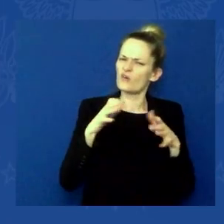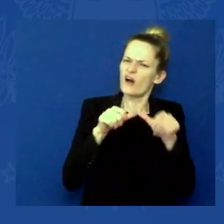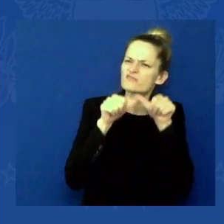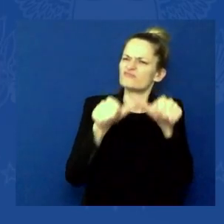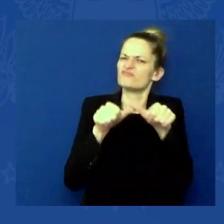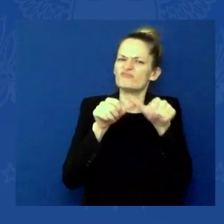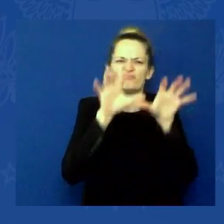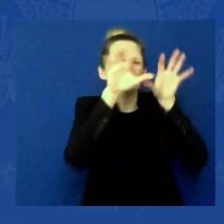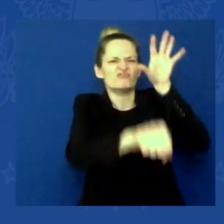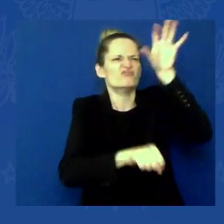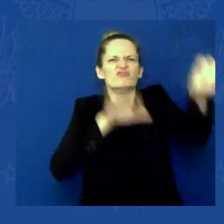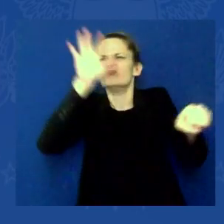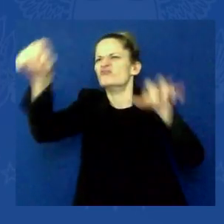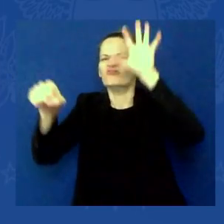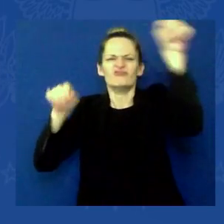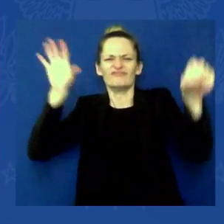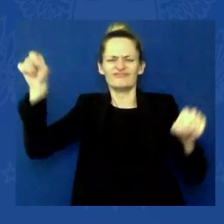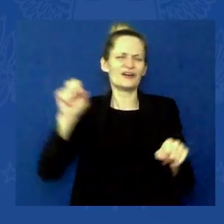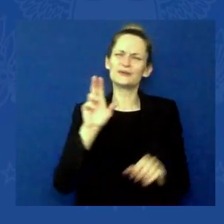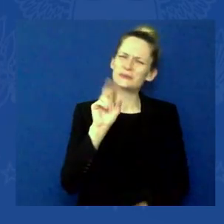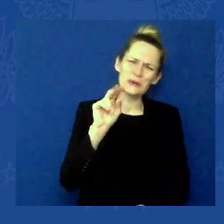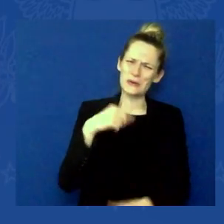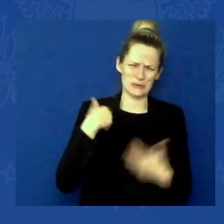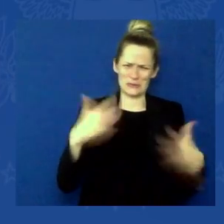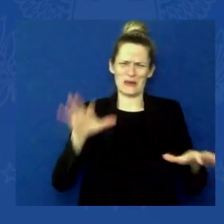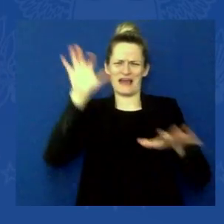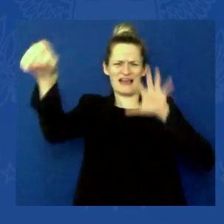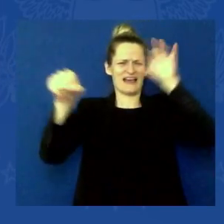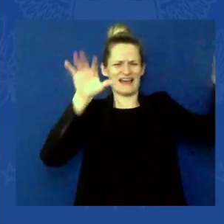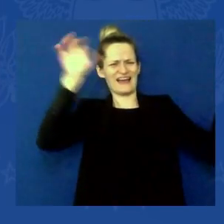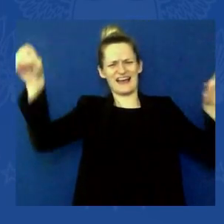So, the idea this is -- I think that history is going to record